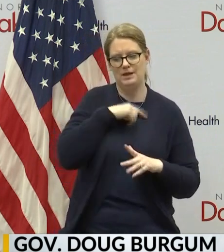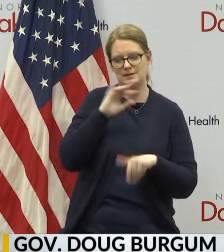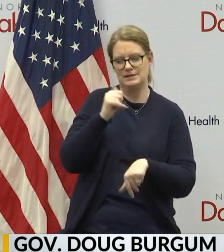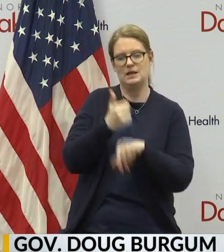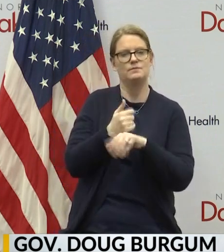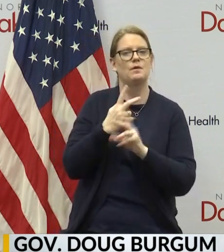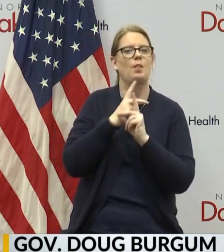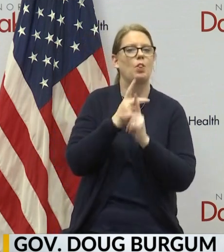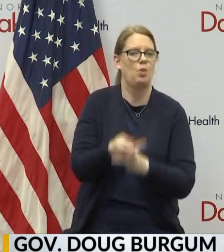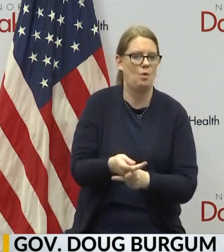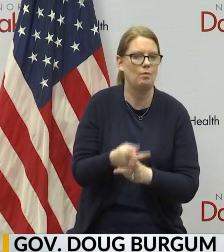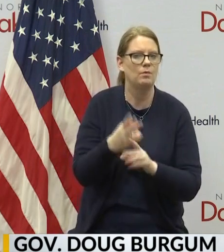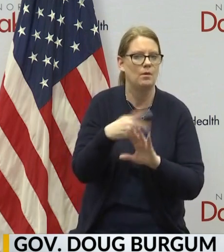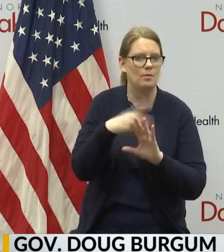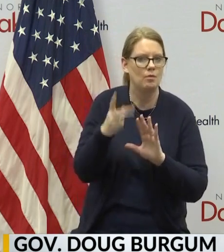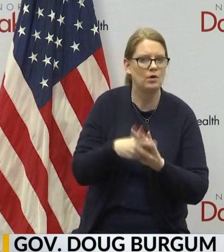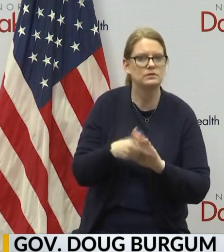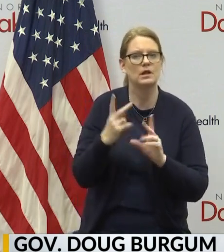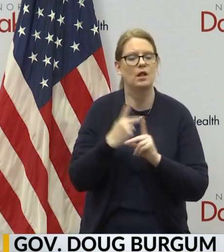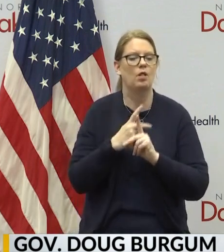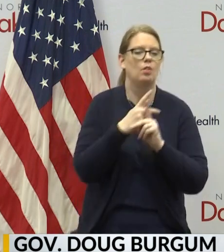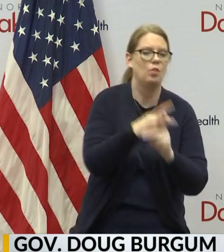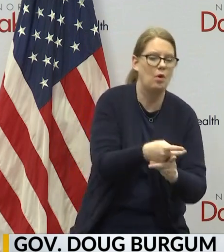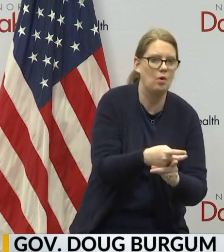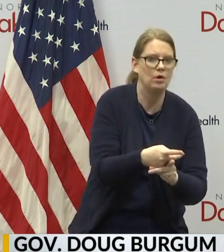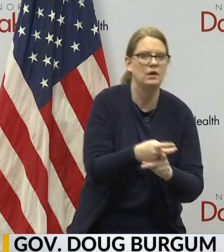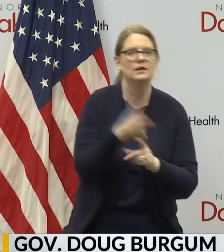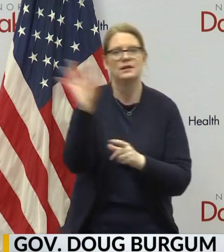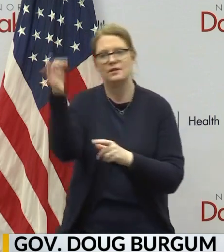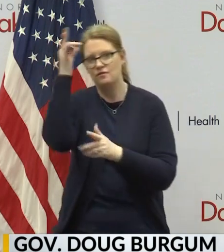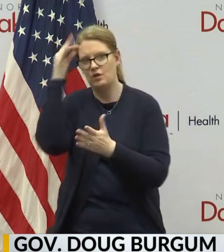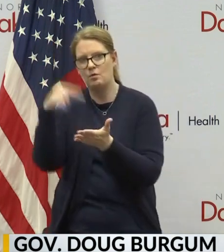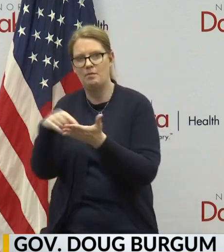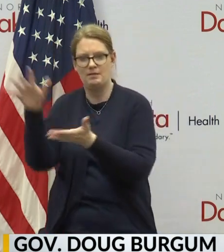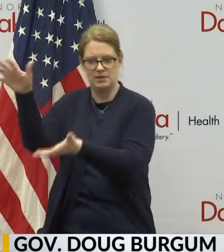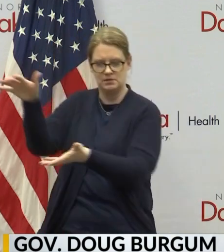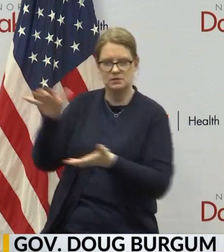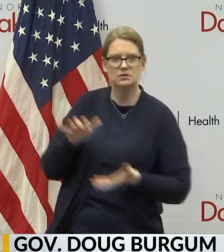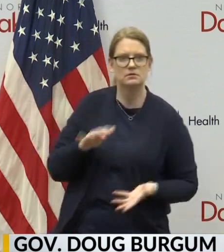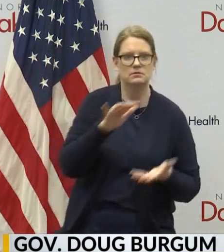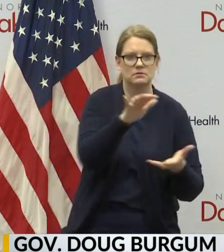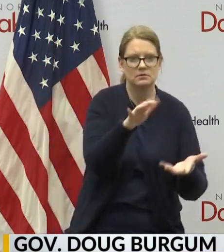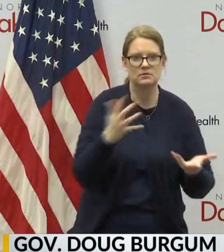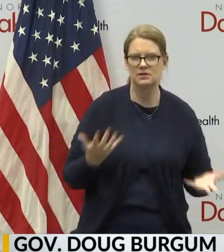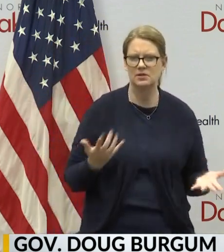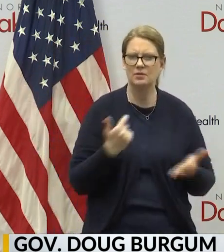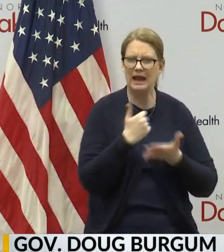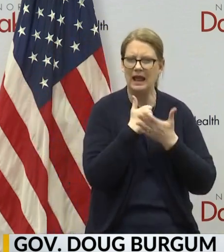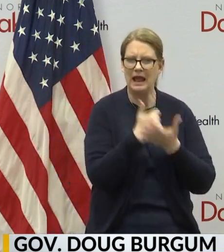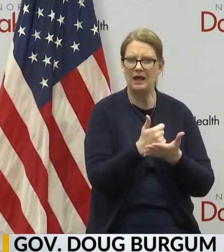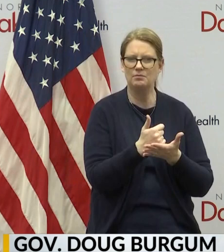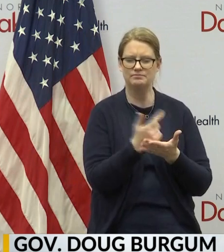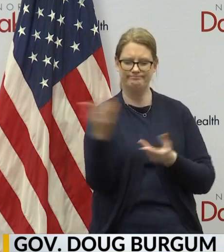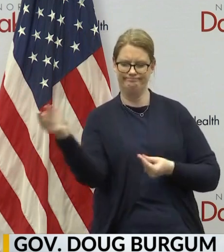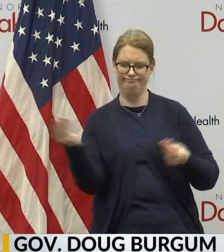IN NORTH DAKOTA FOR 90 DAYS, WHERE WE AND THE STATE AND THE BANK OF NORTH DAKOTA CAN STEP IN